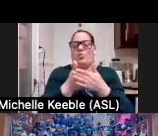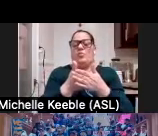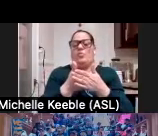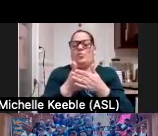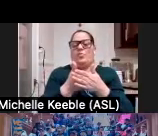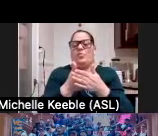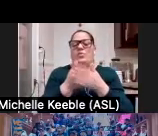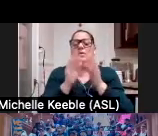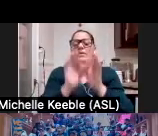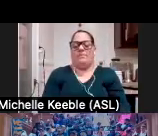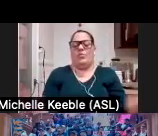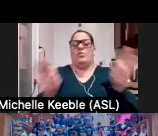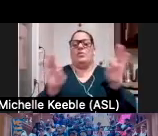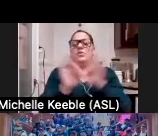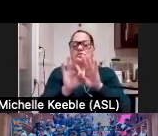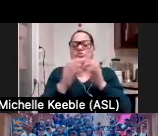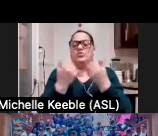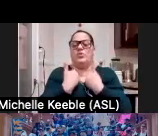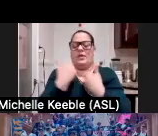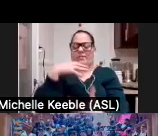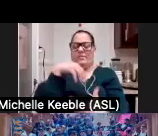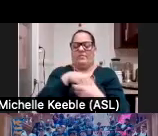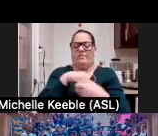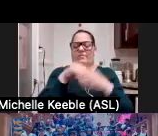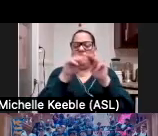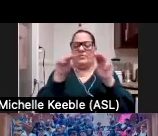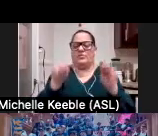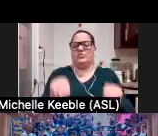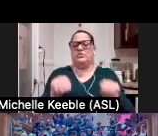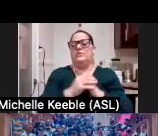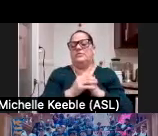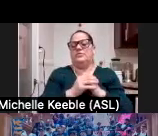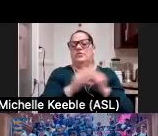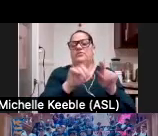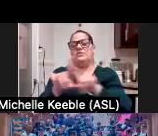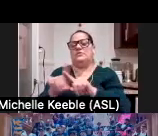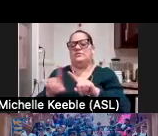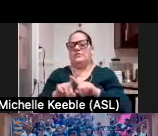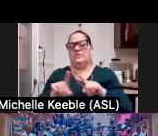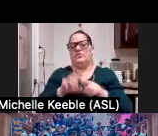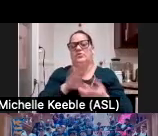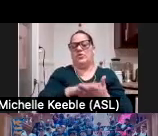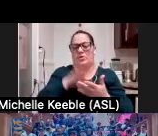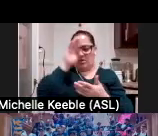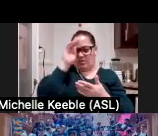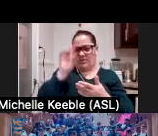important to include in the museum for individuals to learn about disability history as the curators